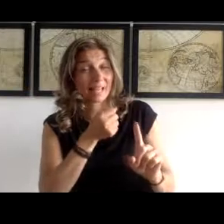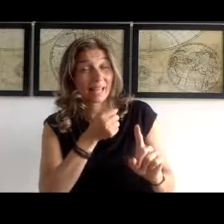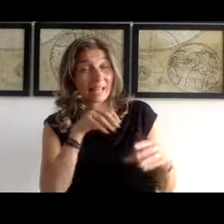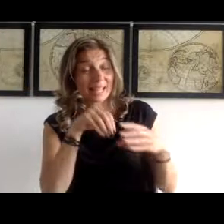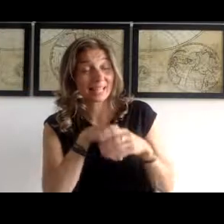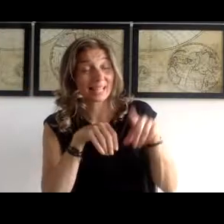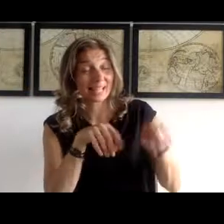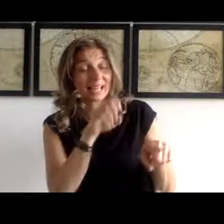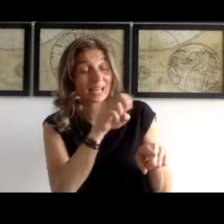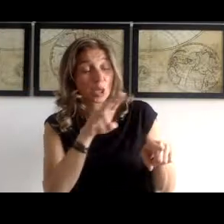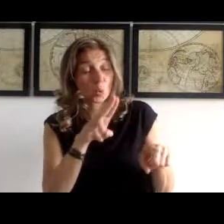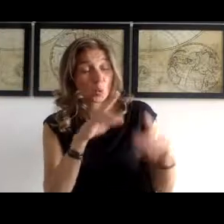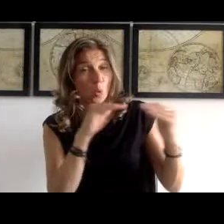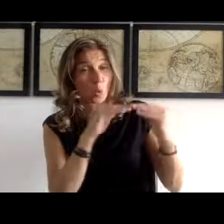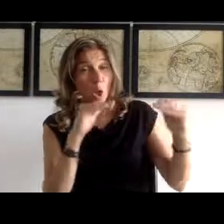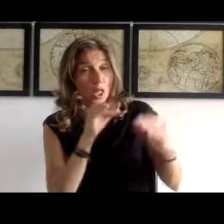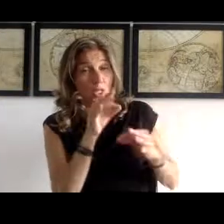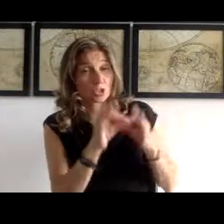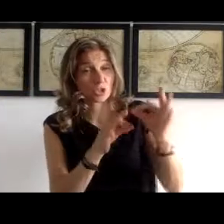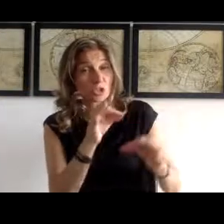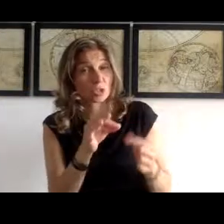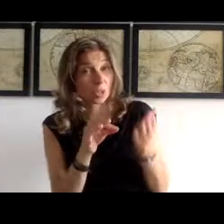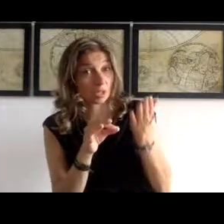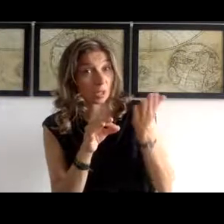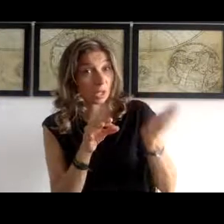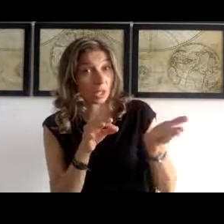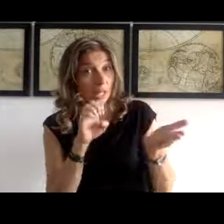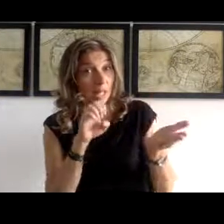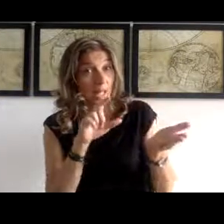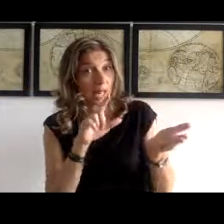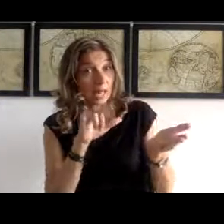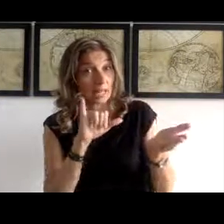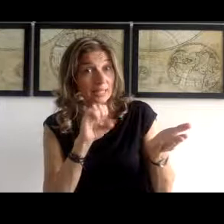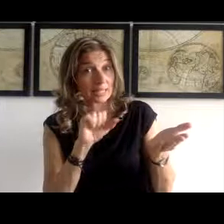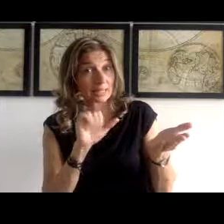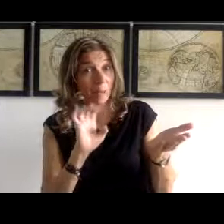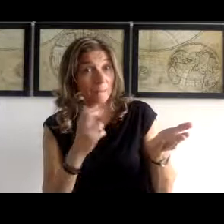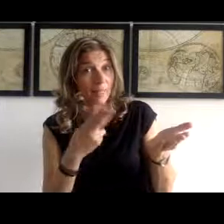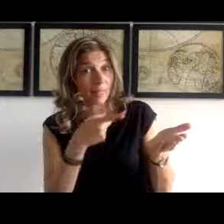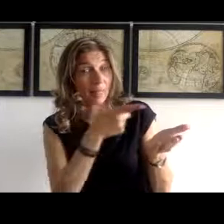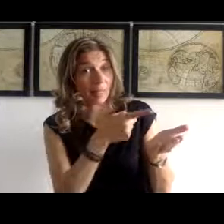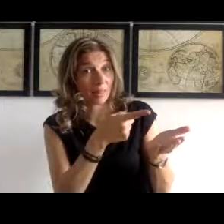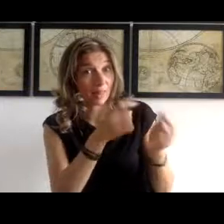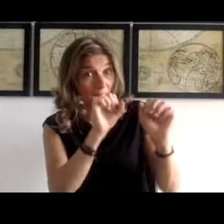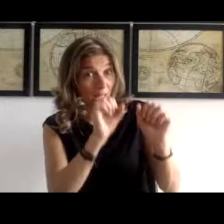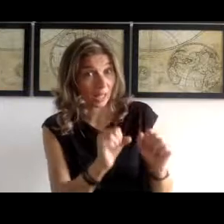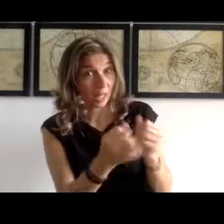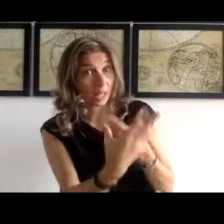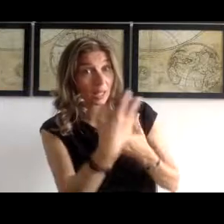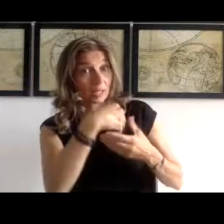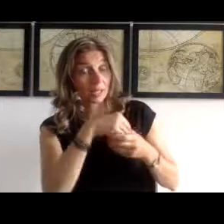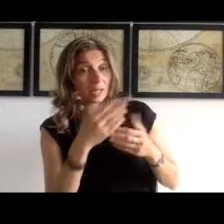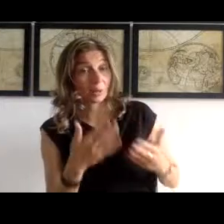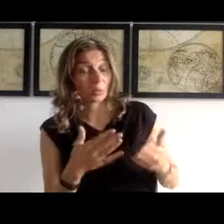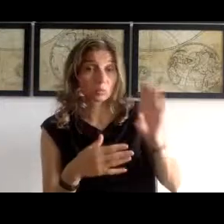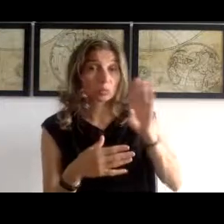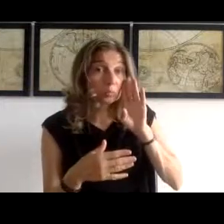Two years ago I went on Erasmus. I was encouraged to participate on it.